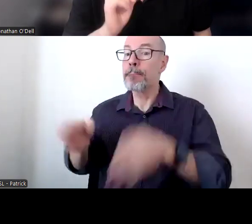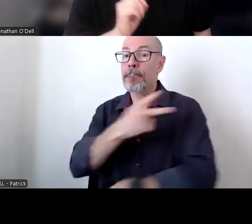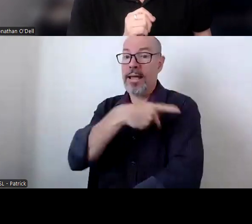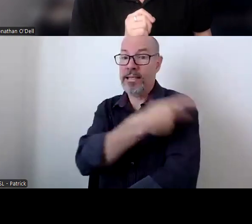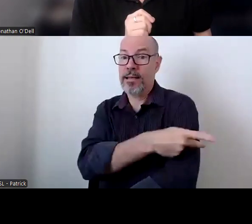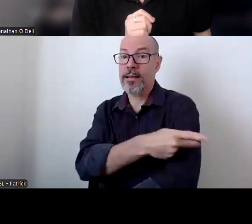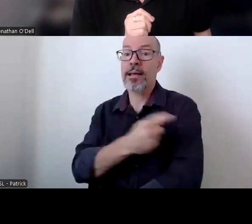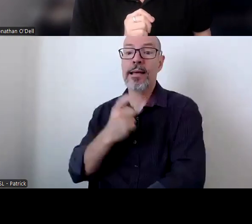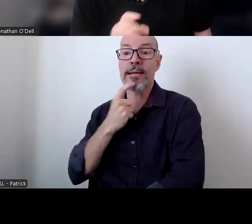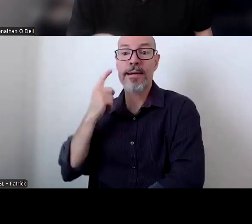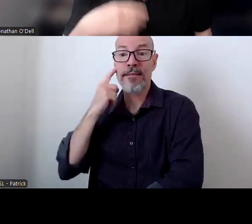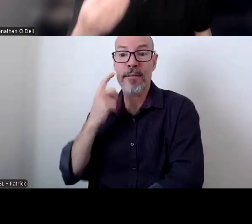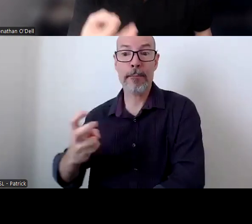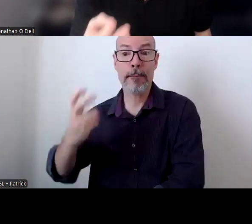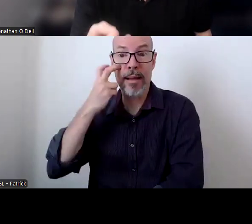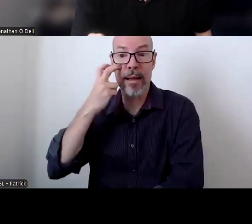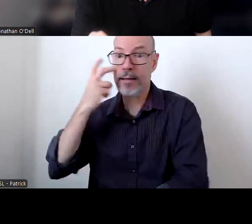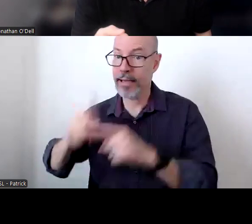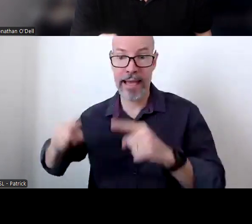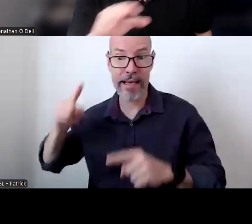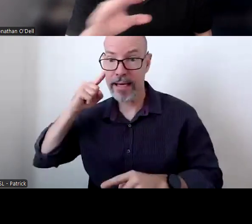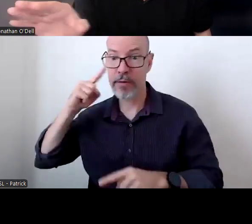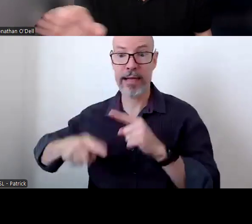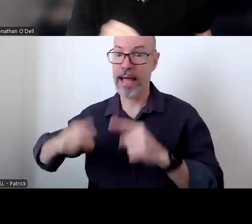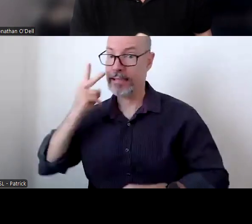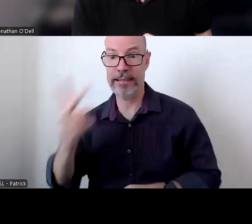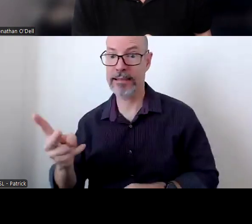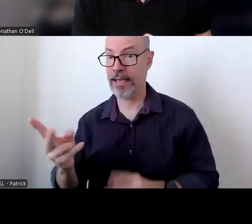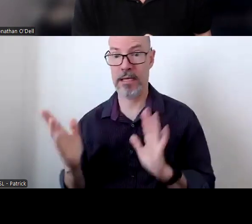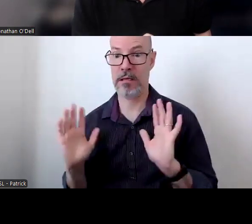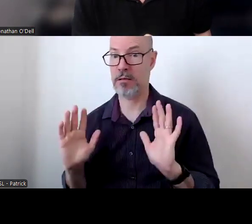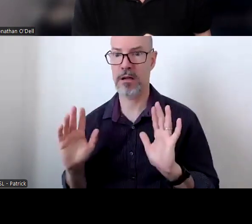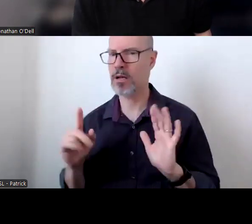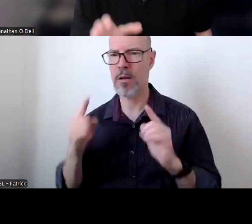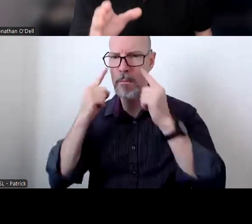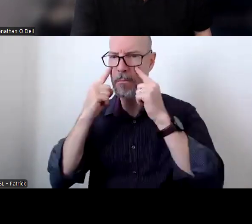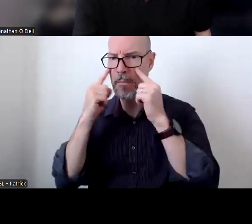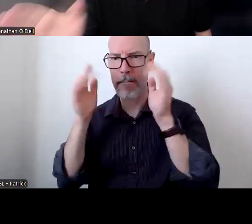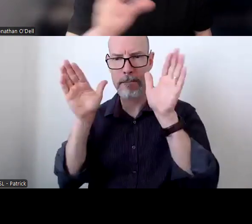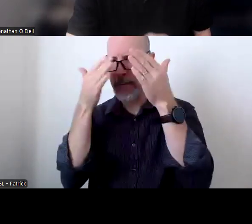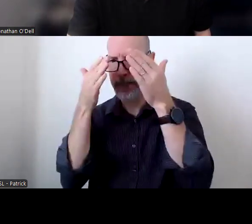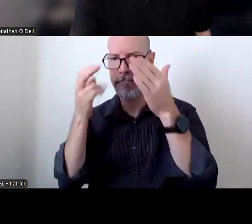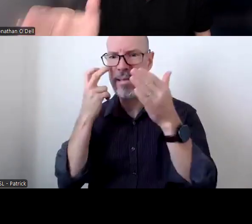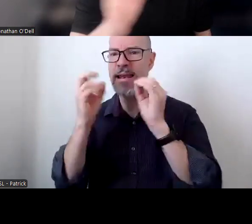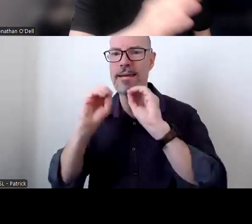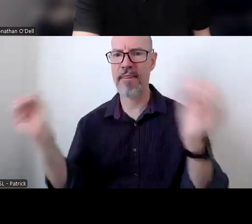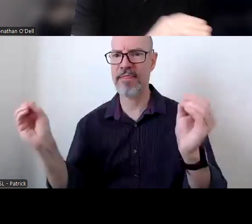again, a Deaf-Blind patient, somebody who could not hear and somebody who could not see, who had by the way, total vision